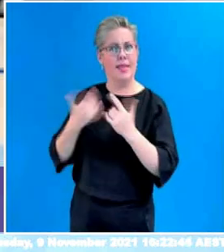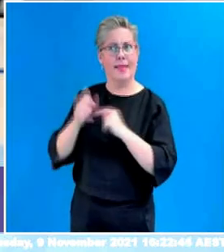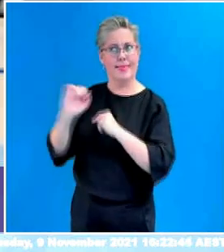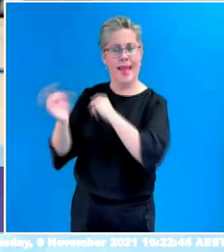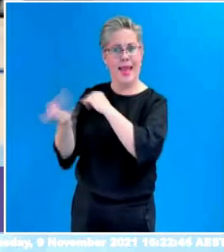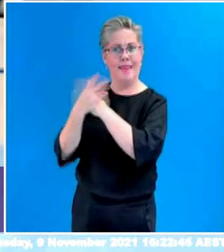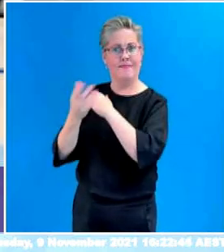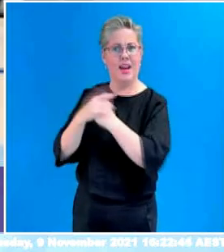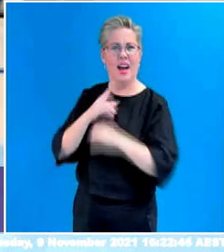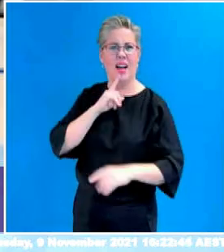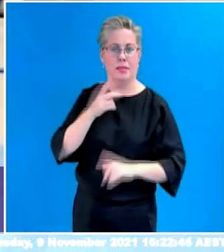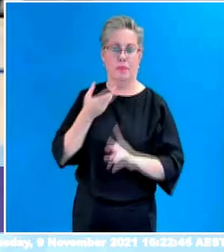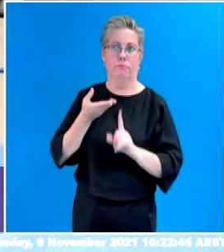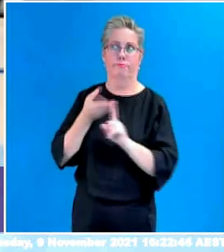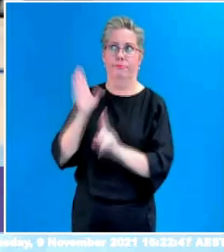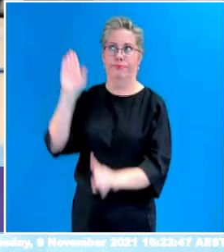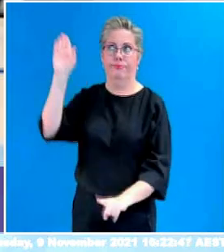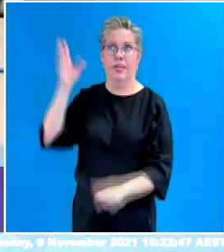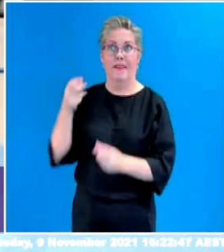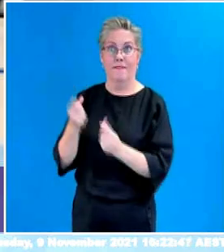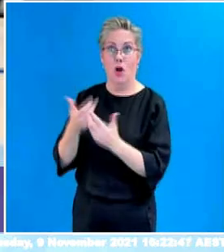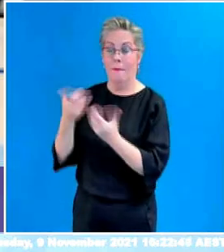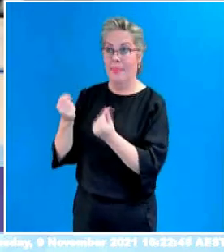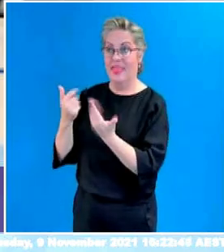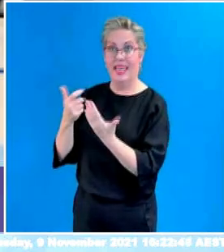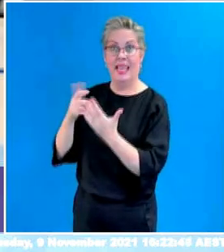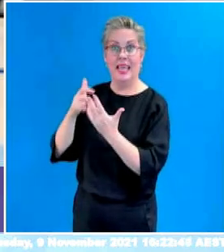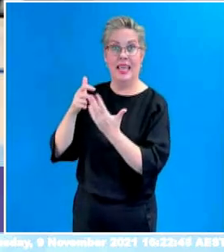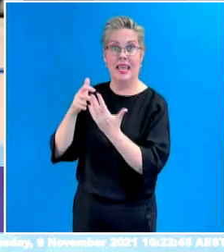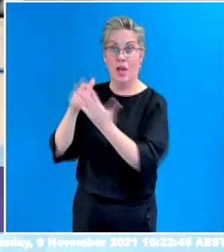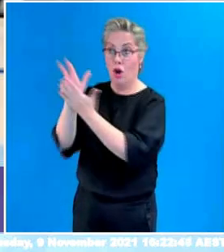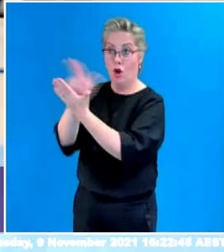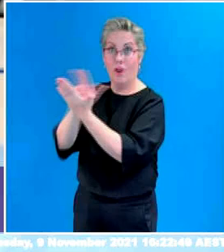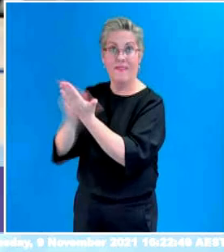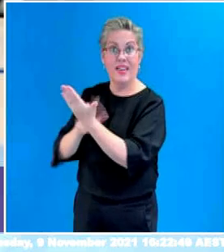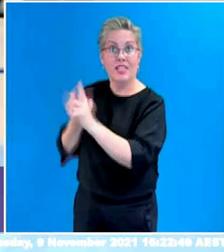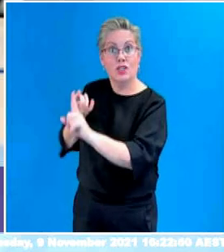to be the correct legal interpretation of the treaty,